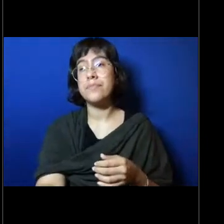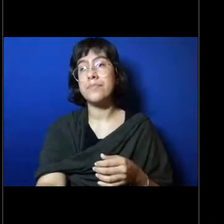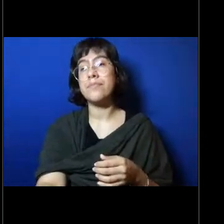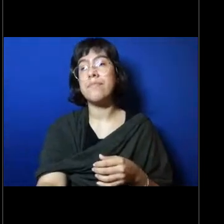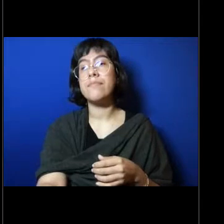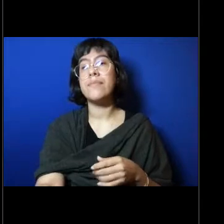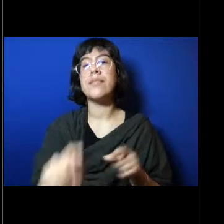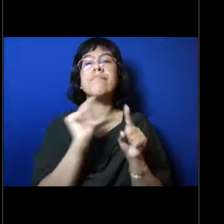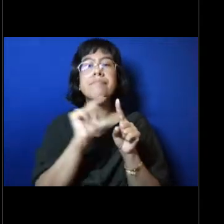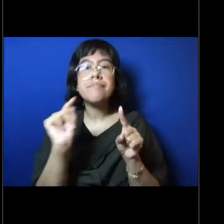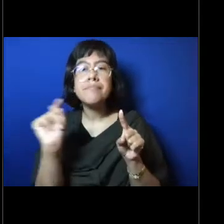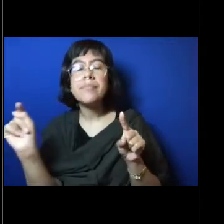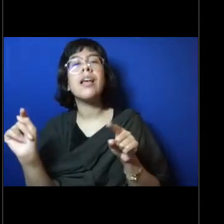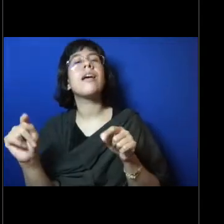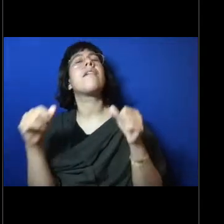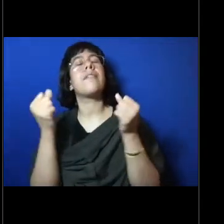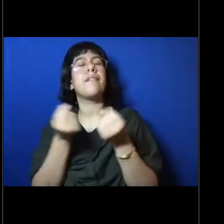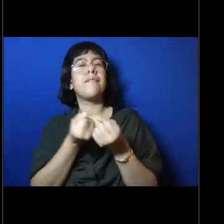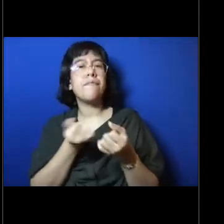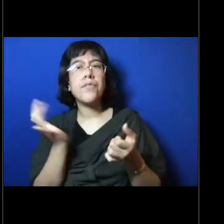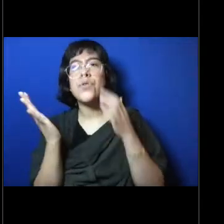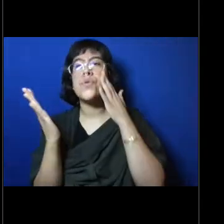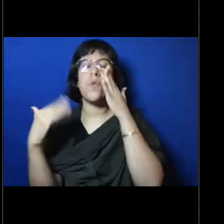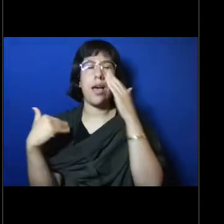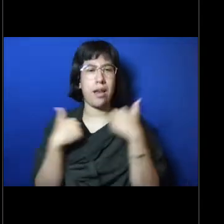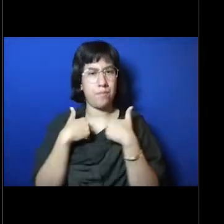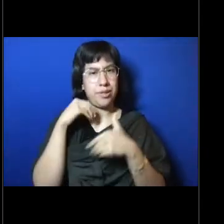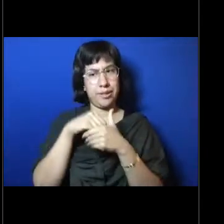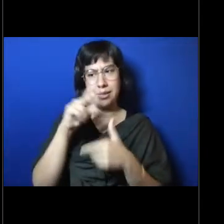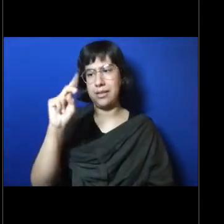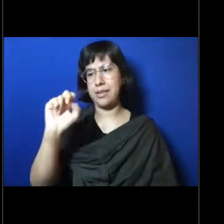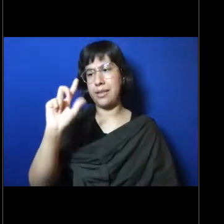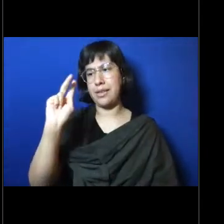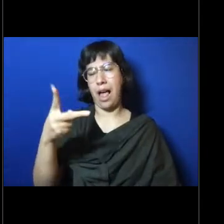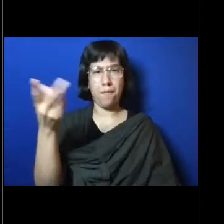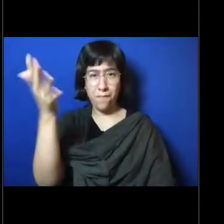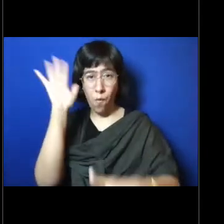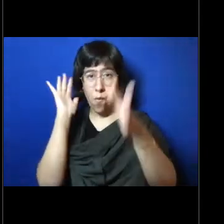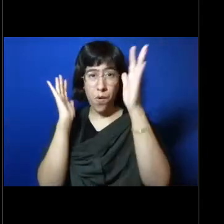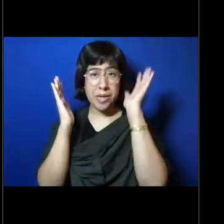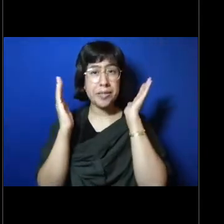about the animals in the kelp forest. So after we answer your question, you might want to answer a few questions,